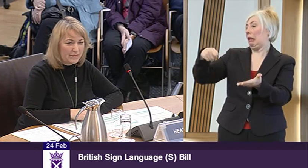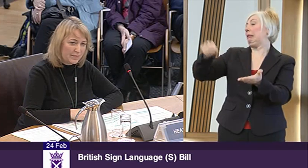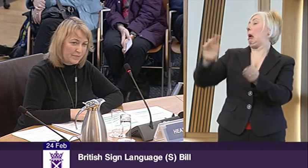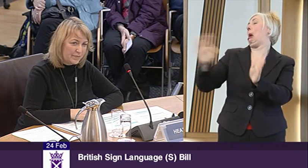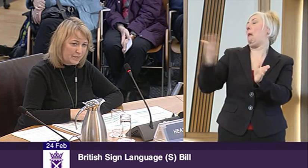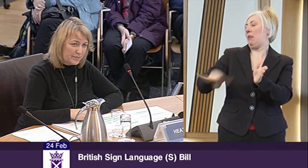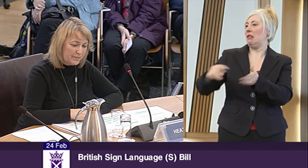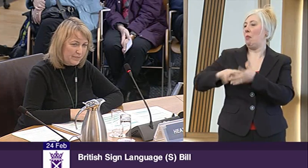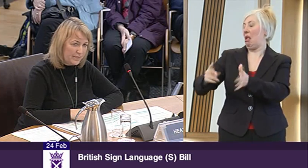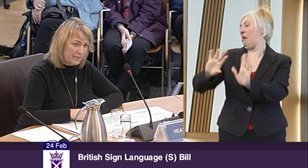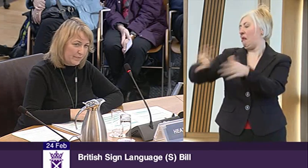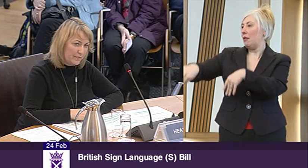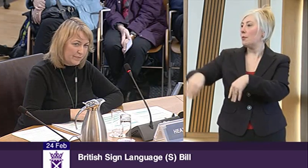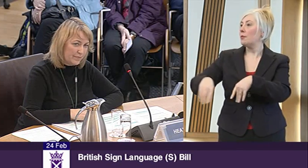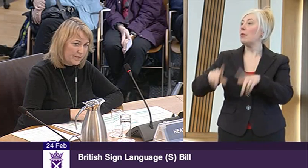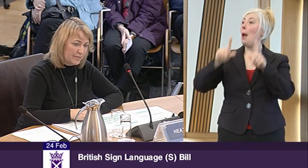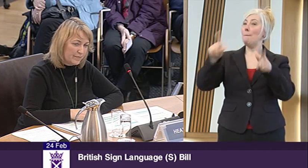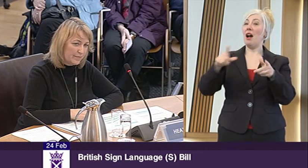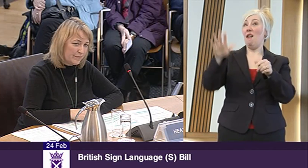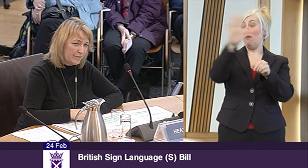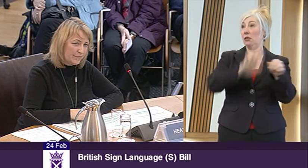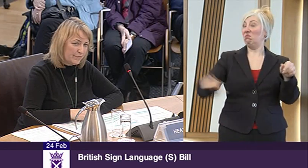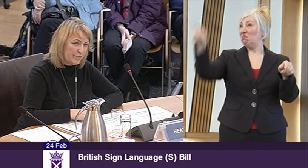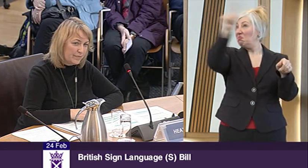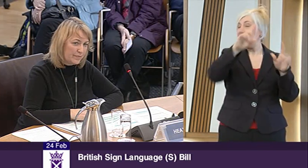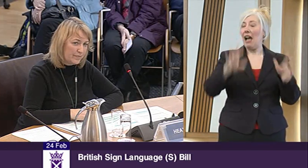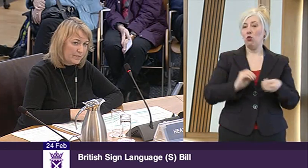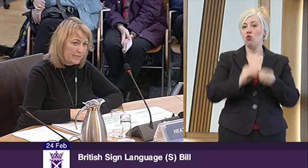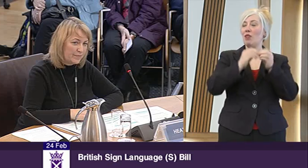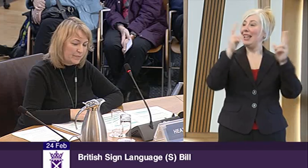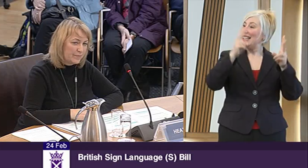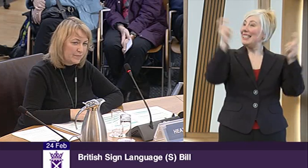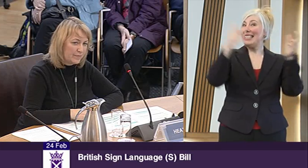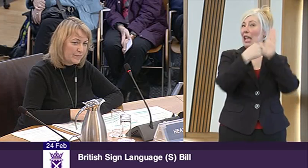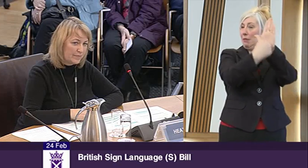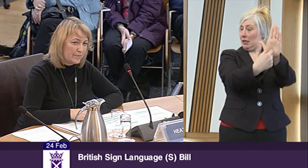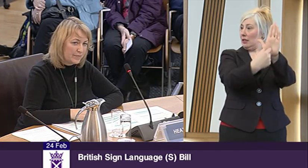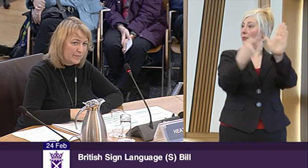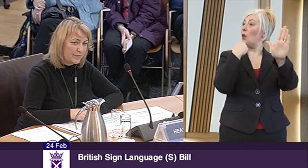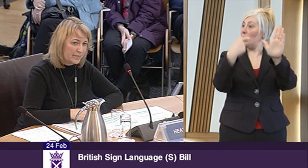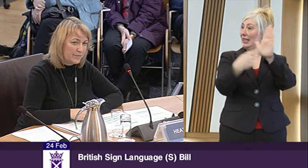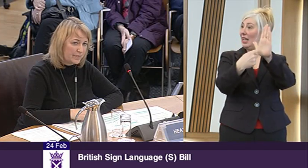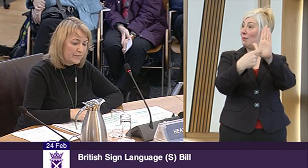Surely, if a local body has to publish a statement detailing how it will achieve the outcomes